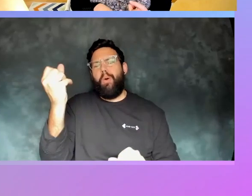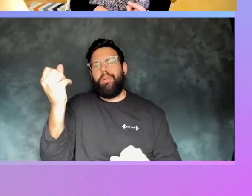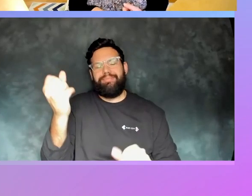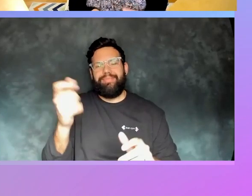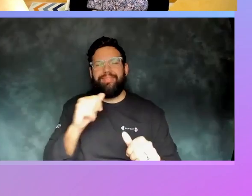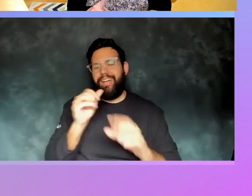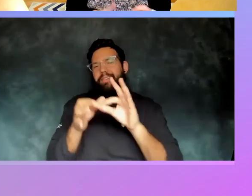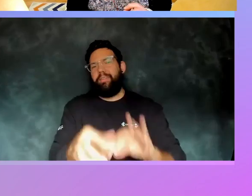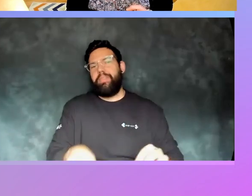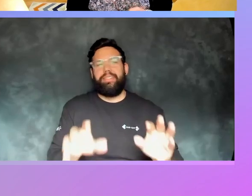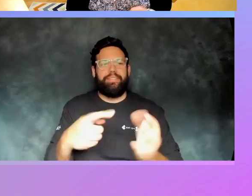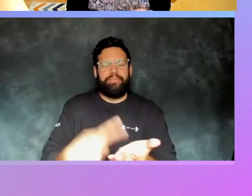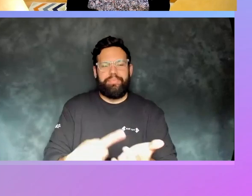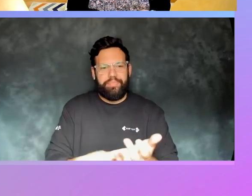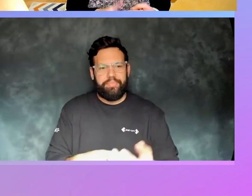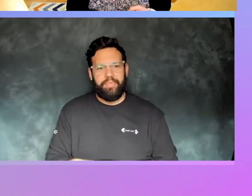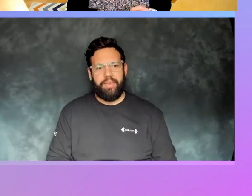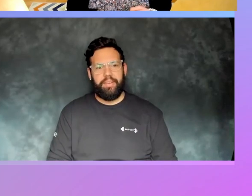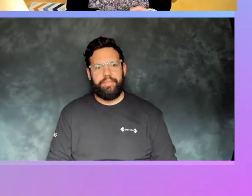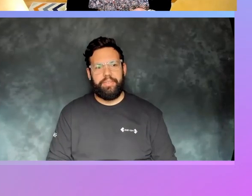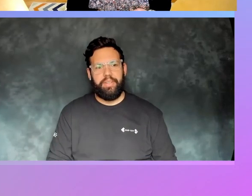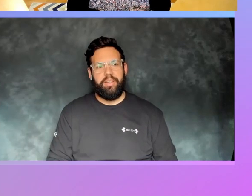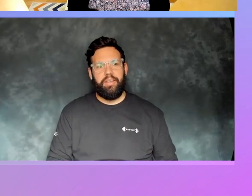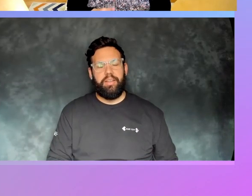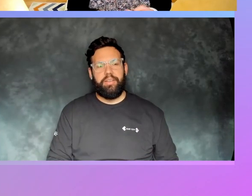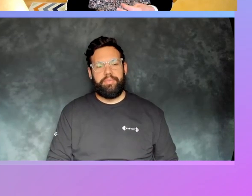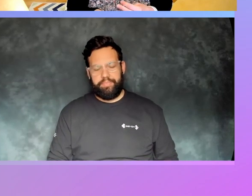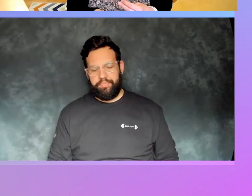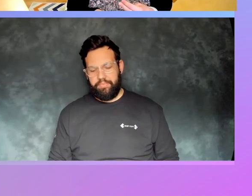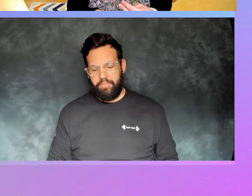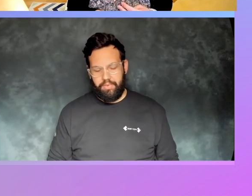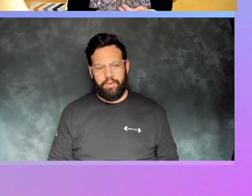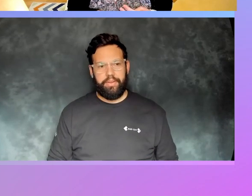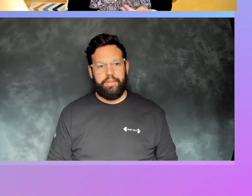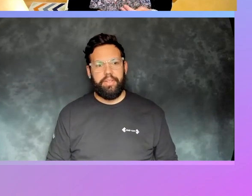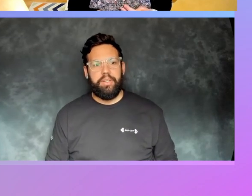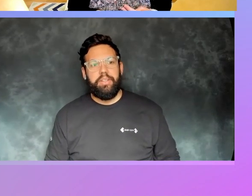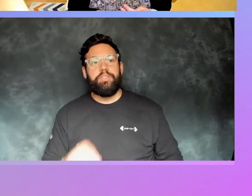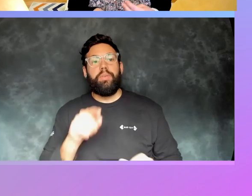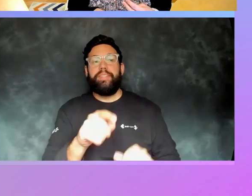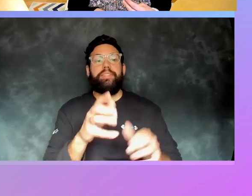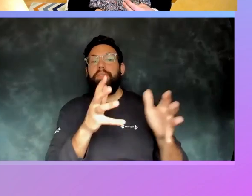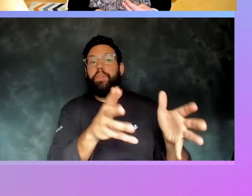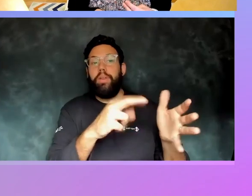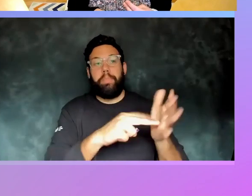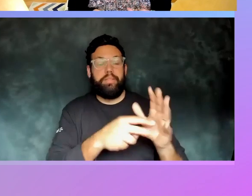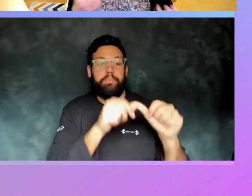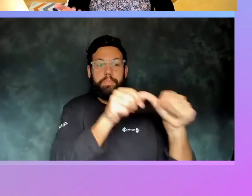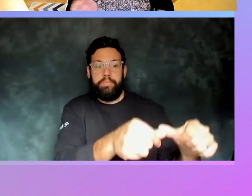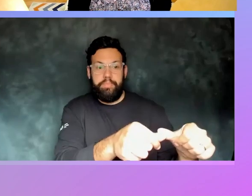email or my name because the label disappeared as we started typing into it. Success criteria, that piece,